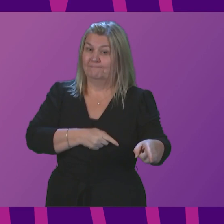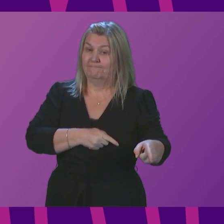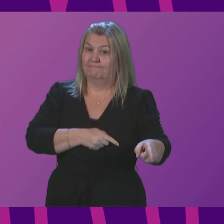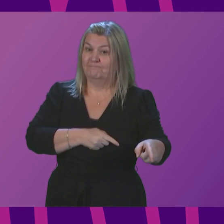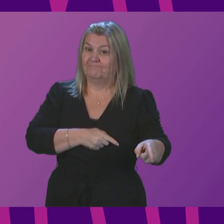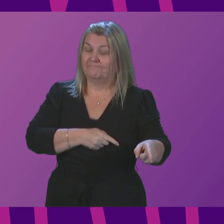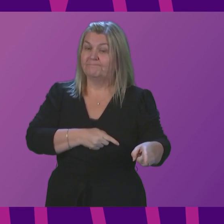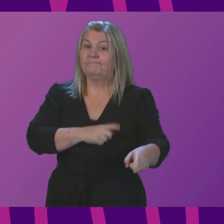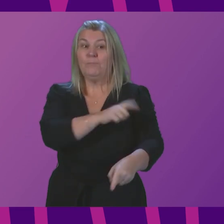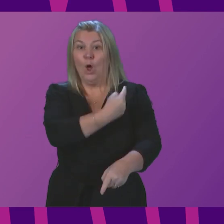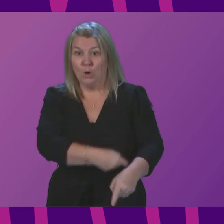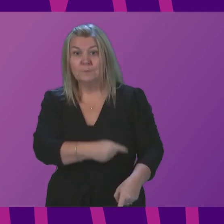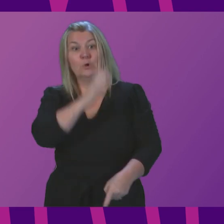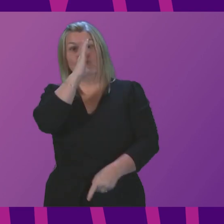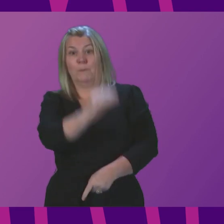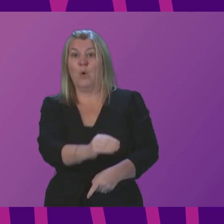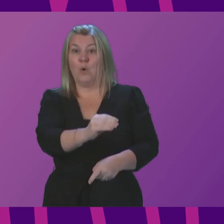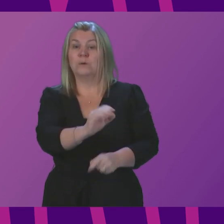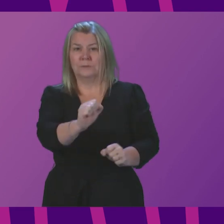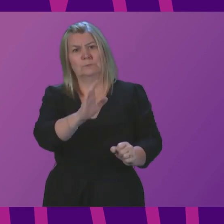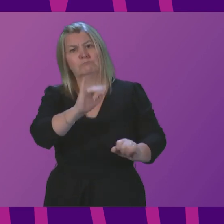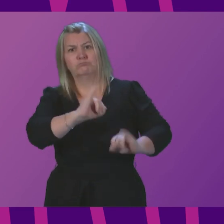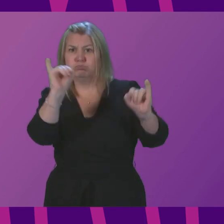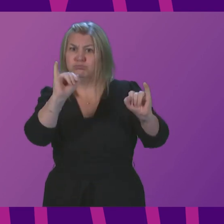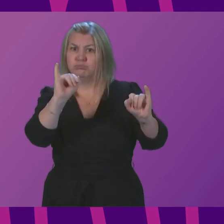When a hospital reports a serious infection such as Aspergillus, a red report should be